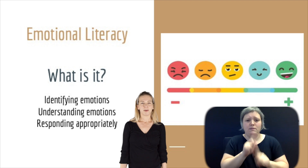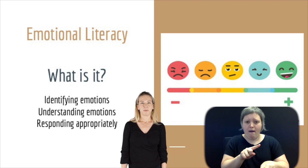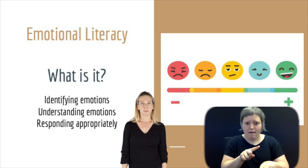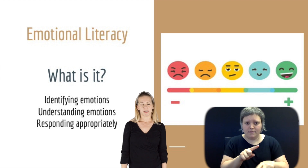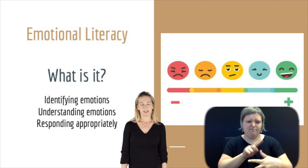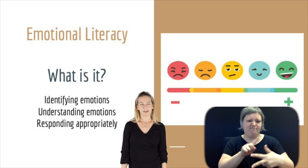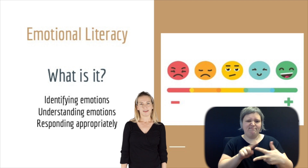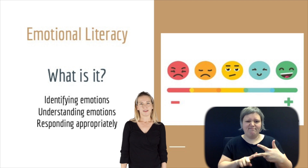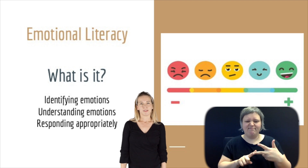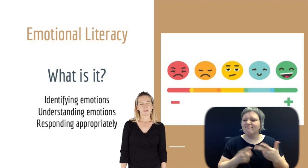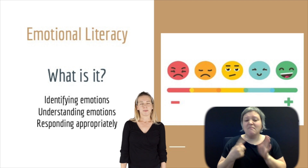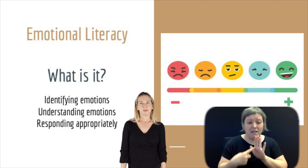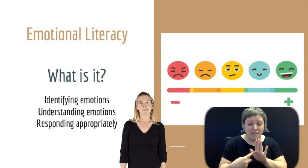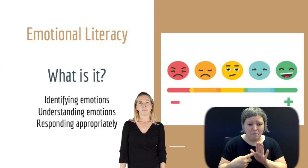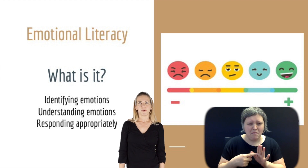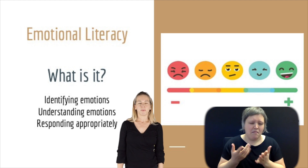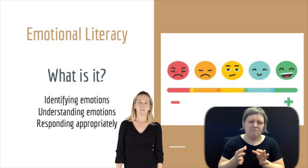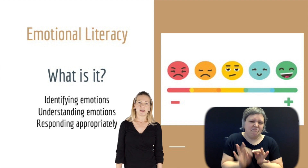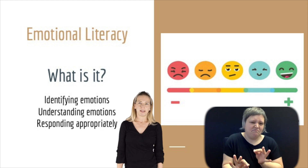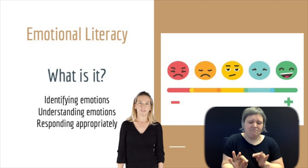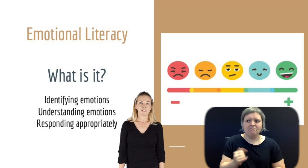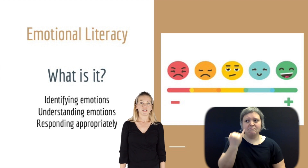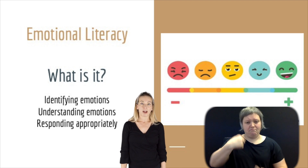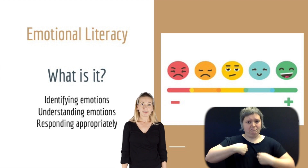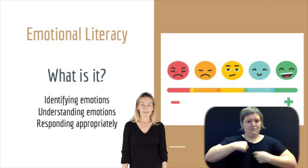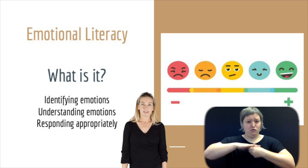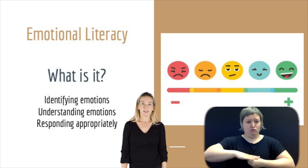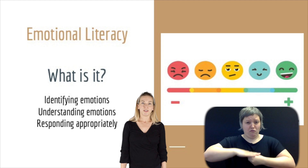respond appropriately. So, a simple example would be if you're stressed.